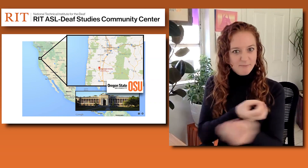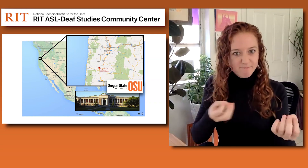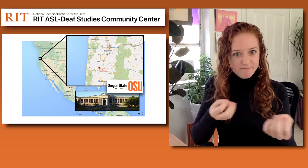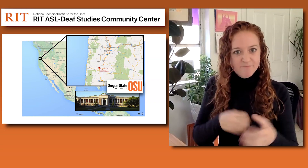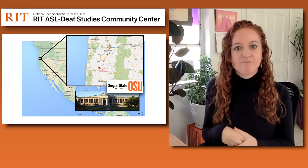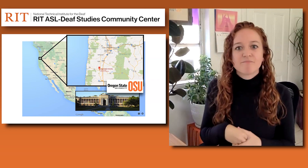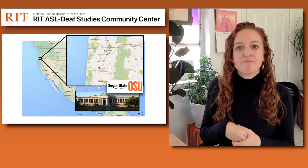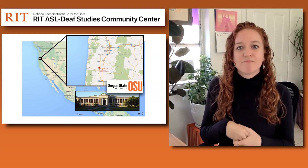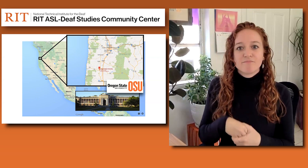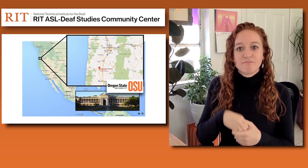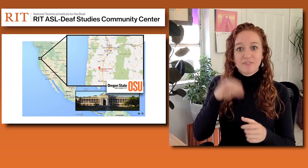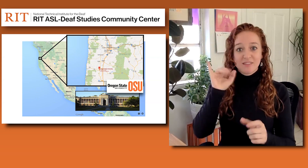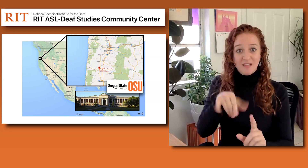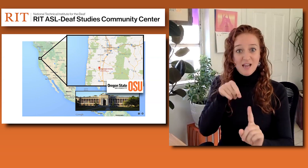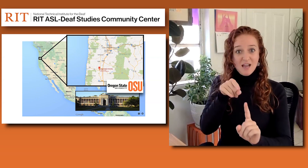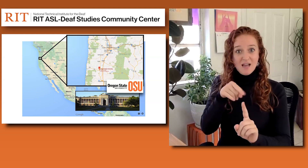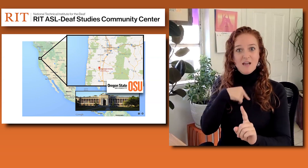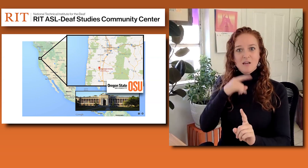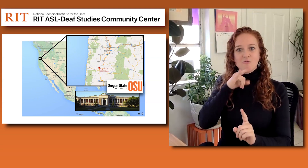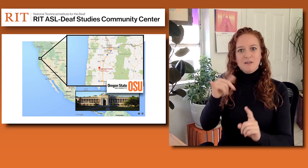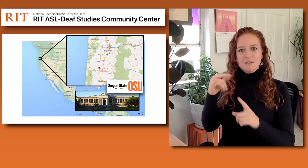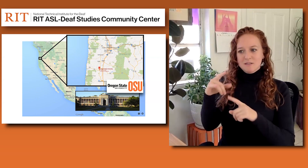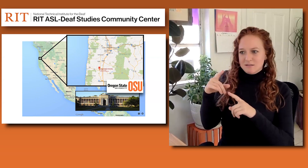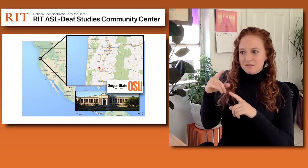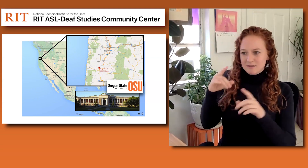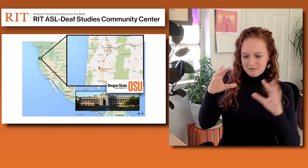in each situation I was in.